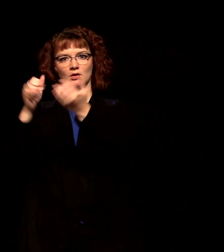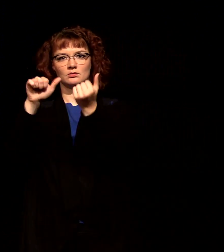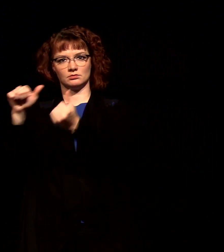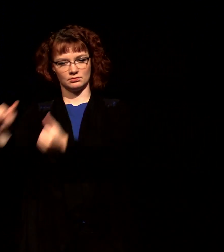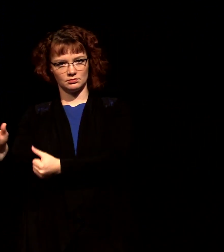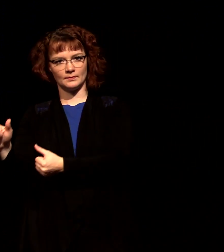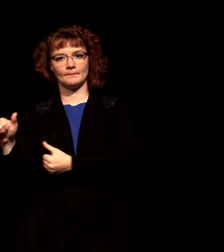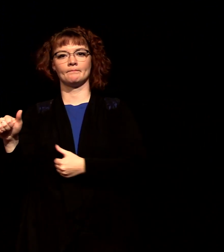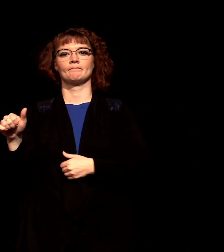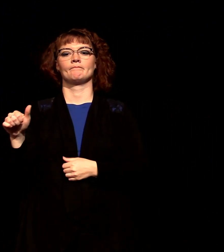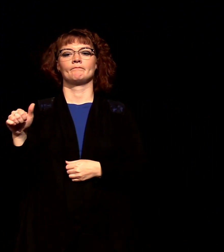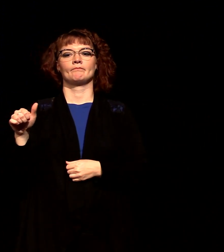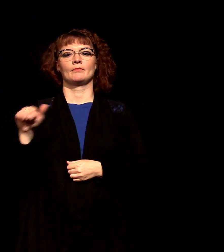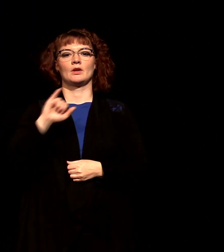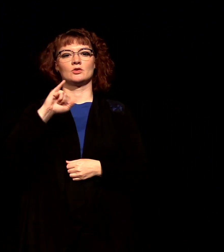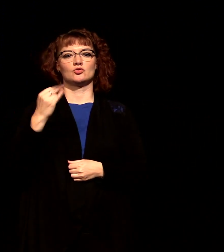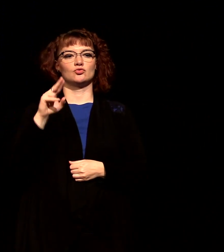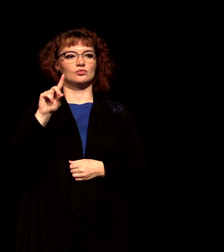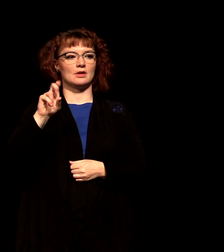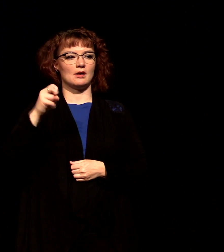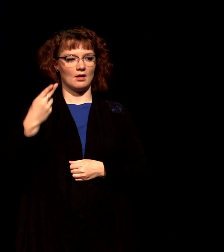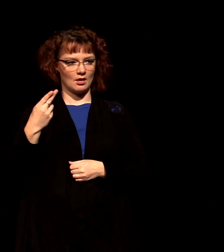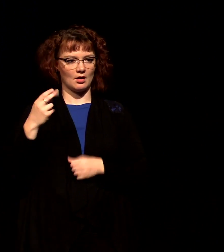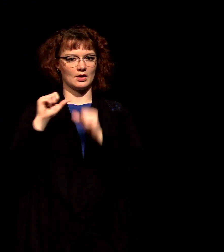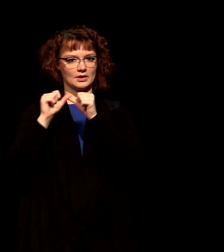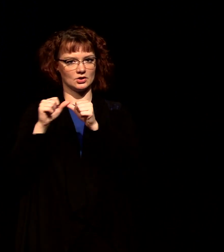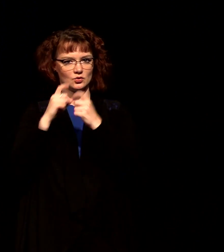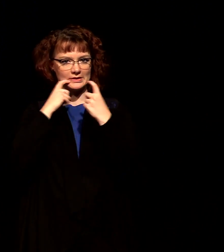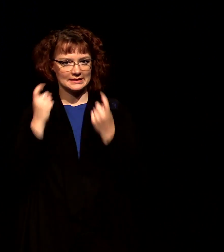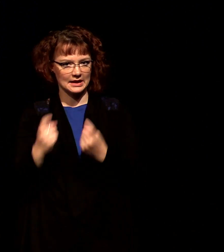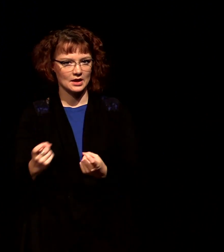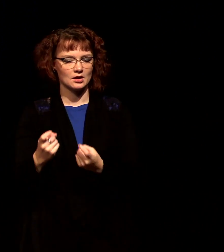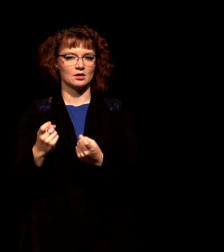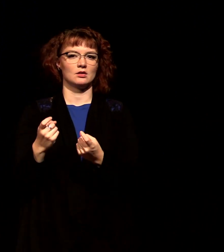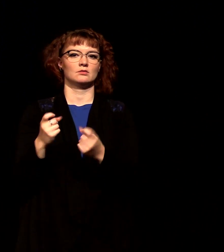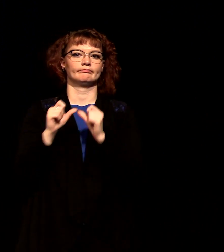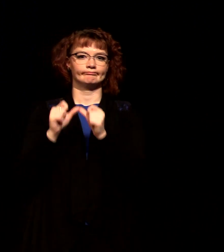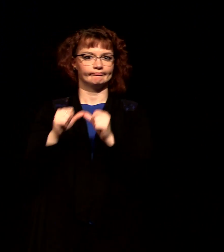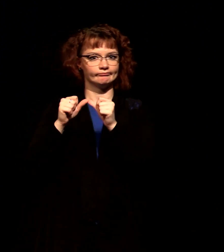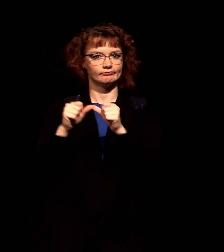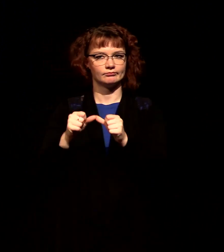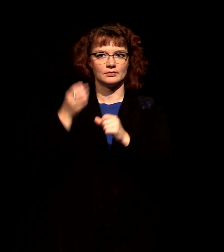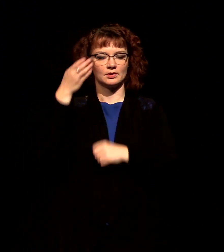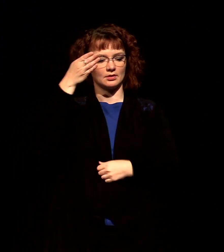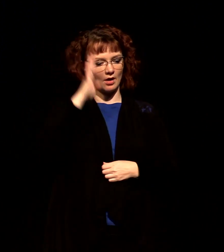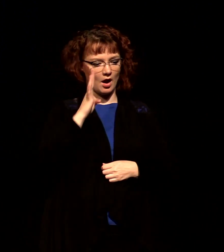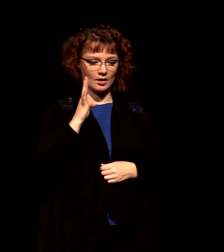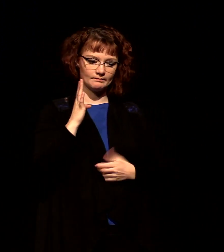up, and Judah is continuing in its sin. And God carts off using